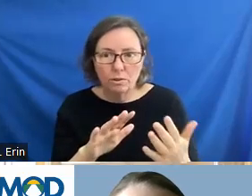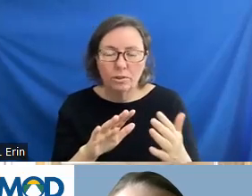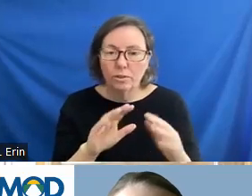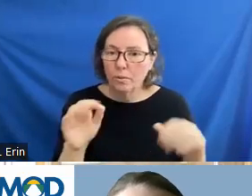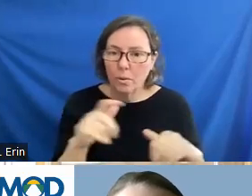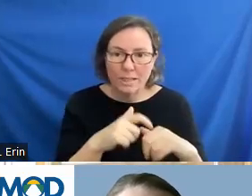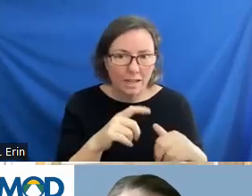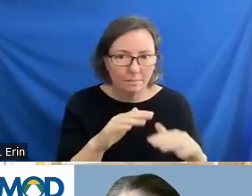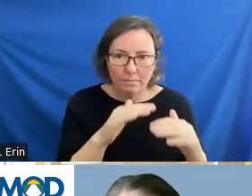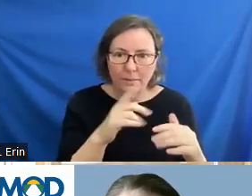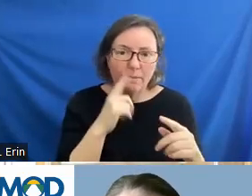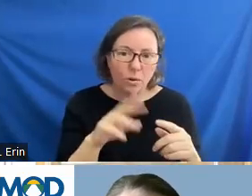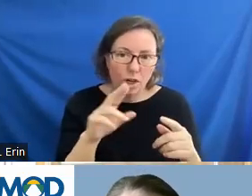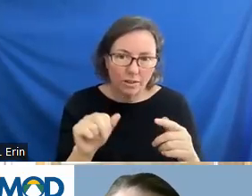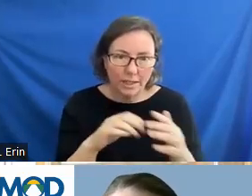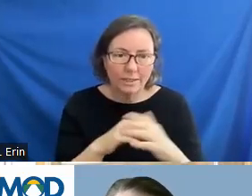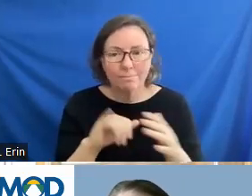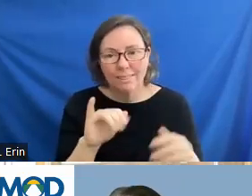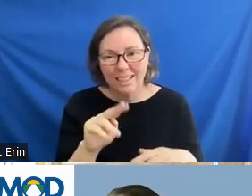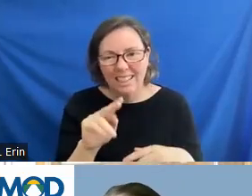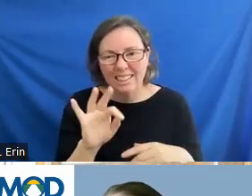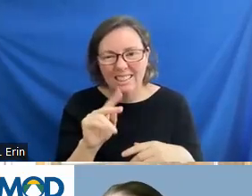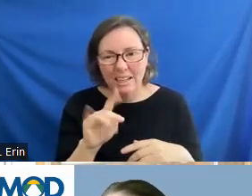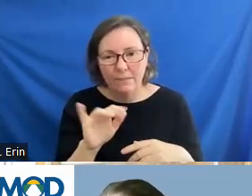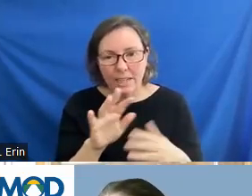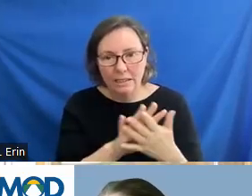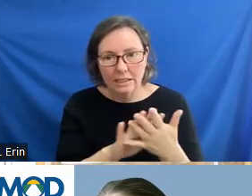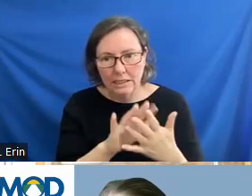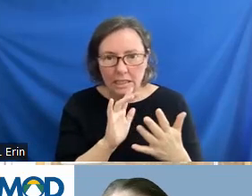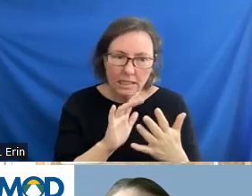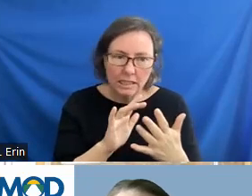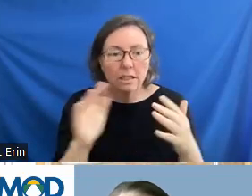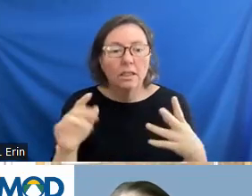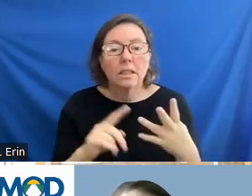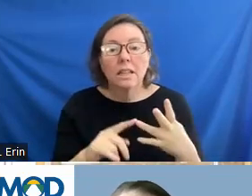We're going to go over a couple of examples, kind of the two most common ones that I see.